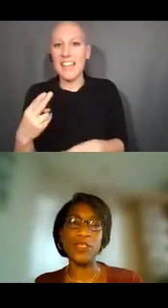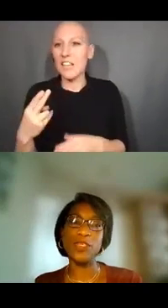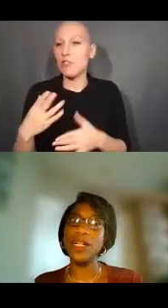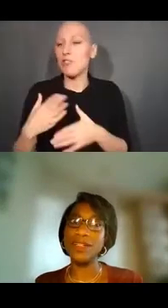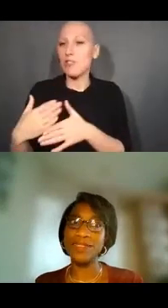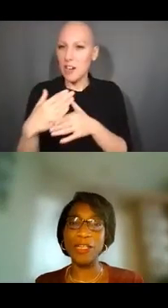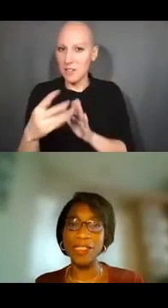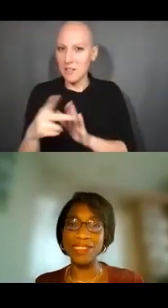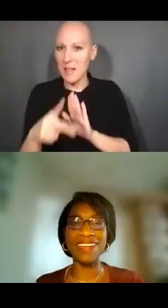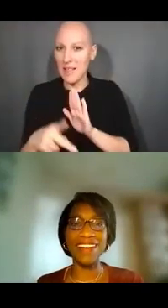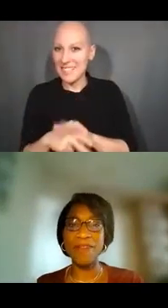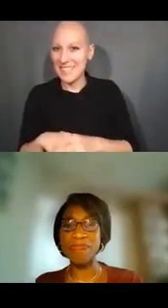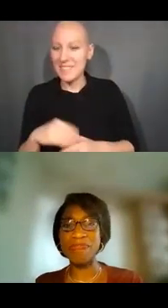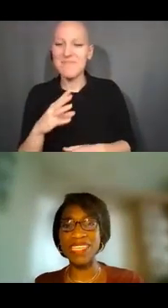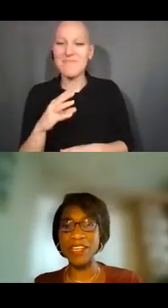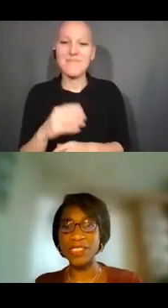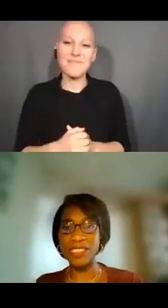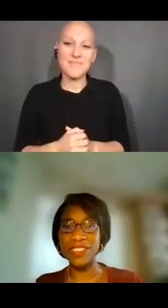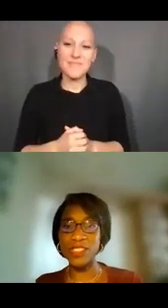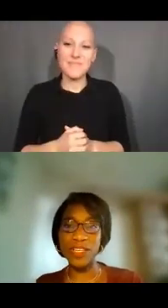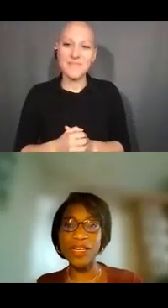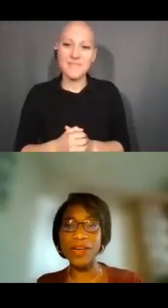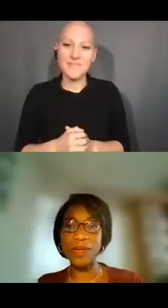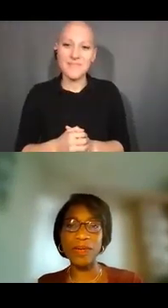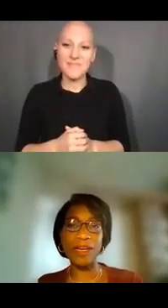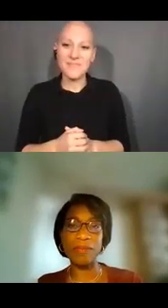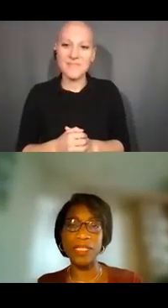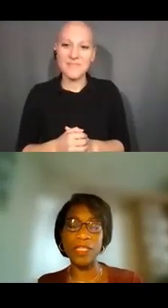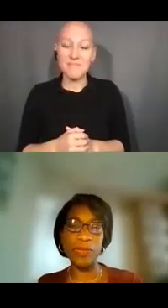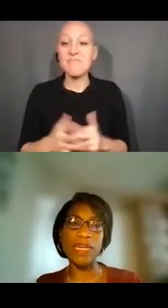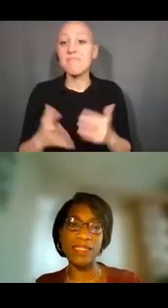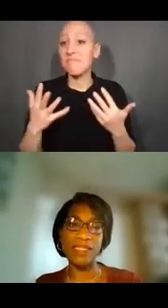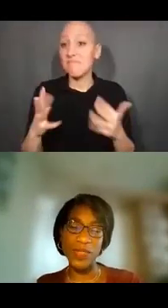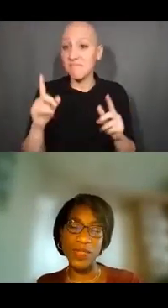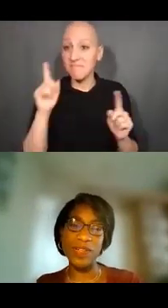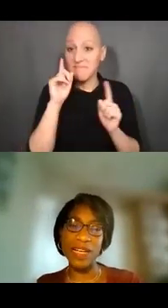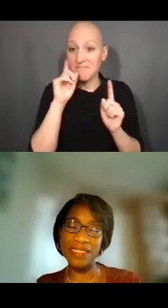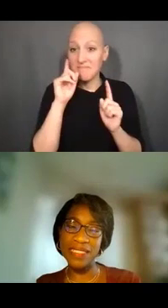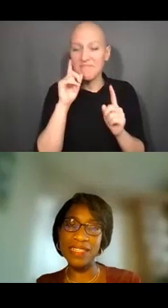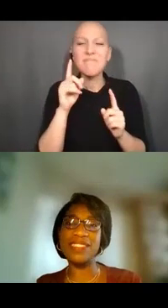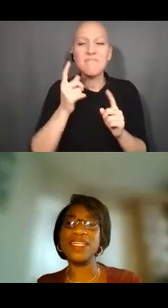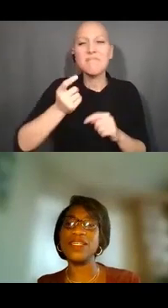So you all heard not too long ago a little bit about the historical context